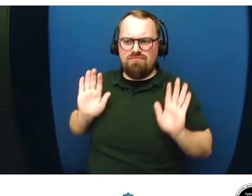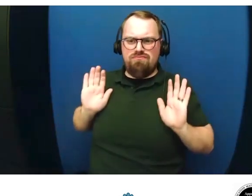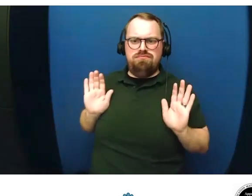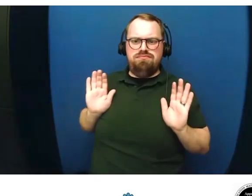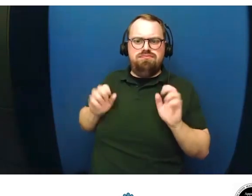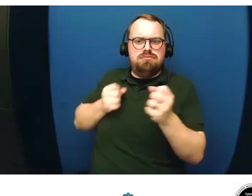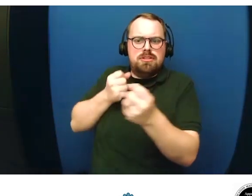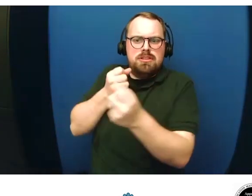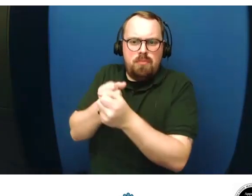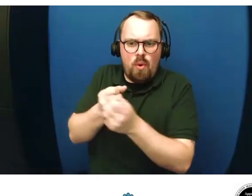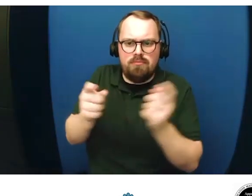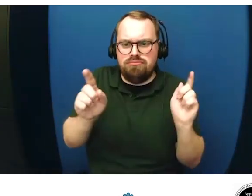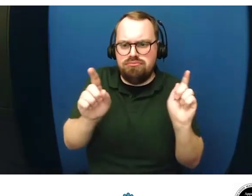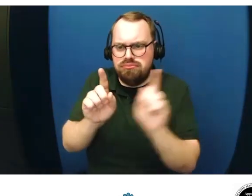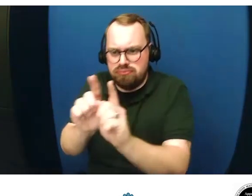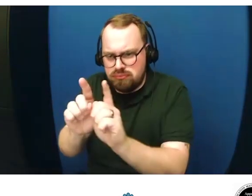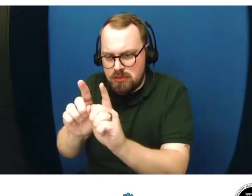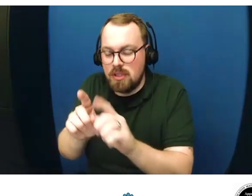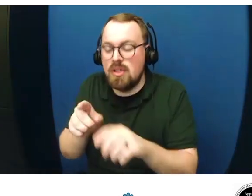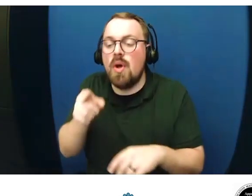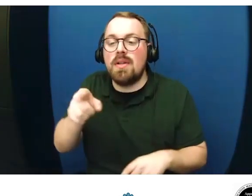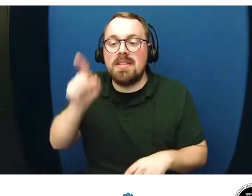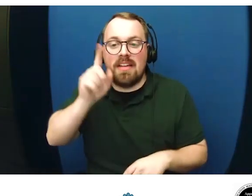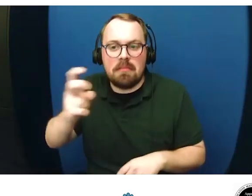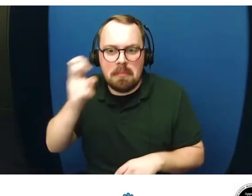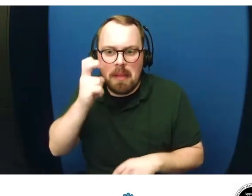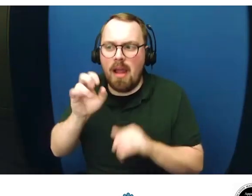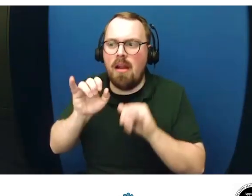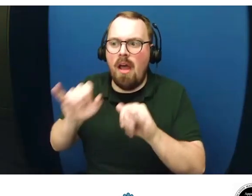following the deafblind individual's lead. So the